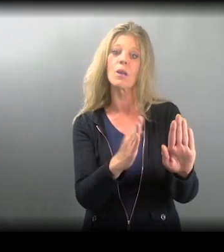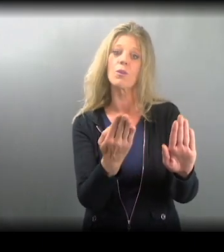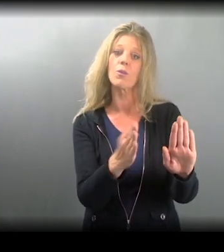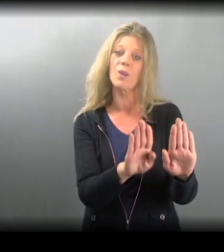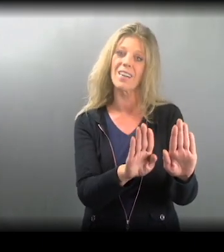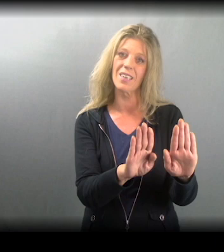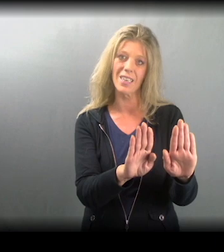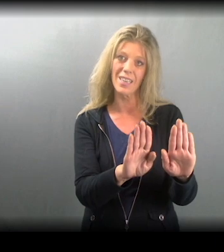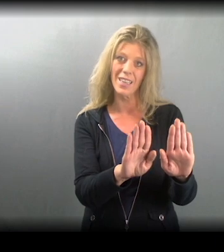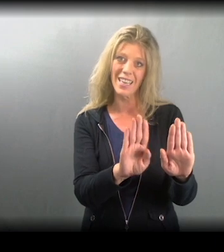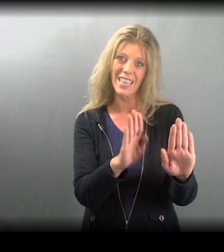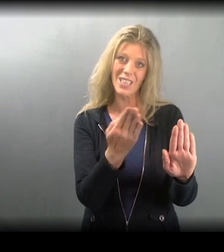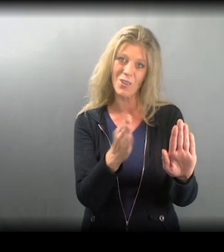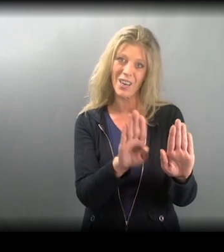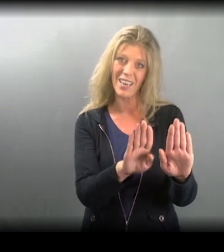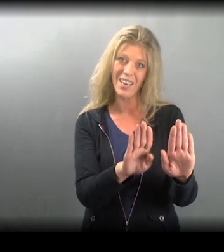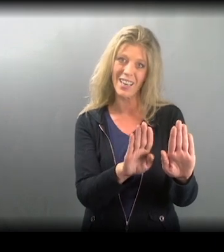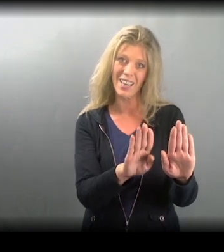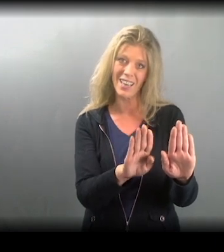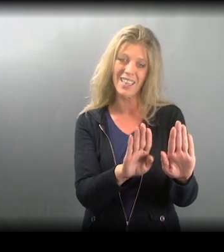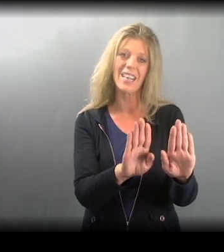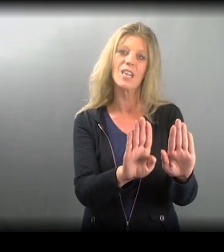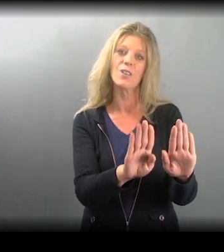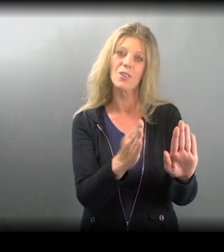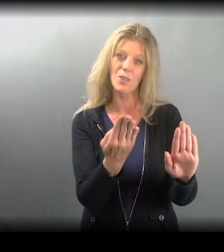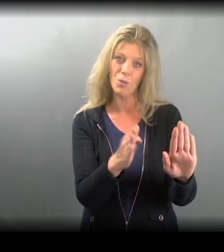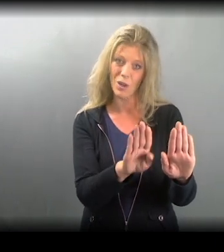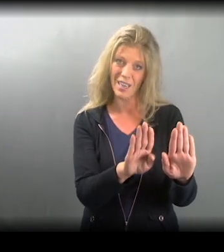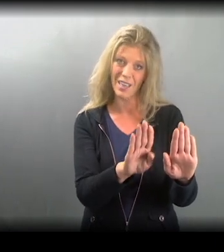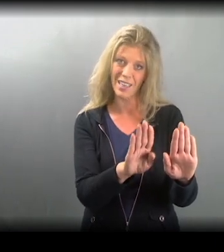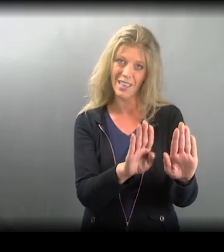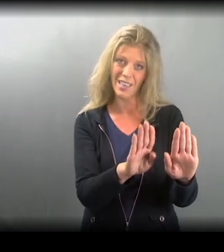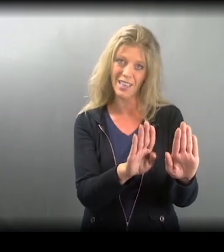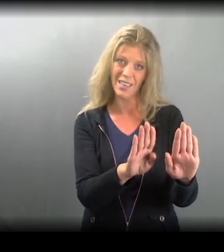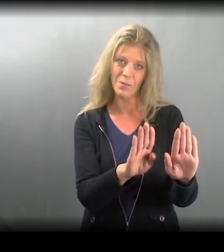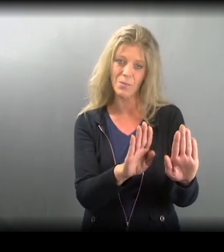DOOR